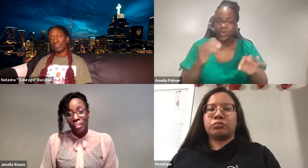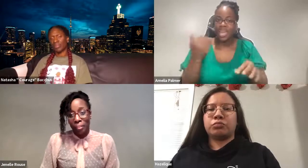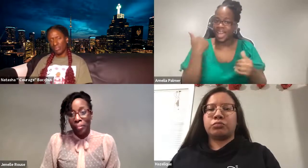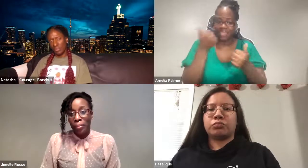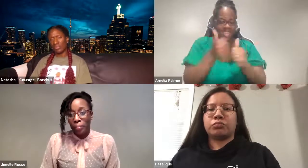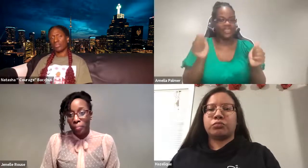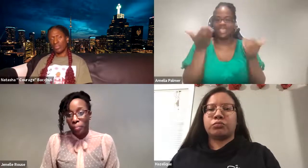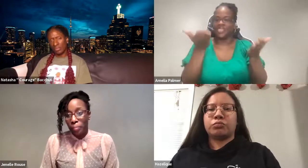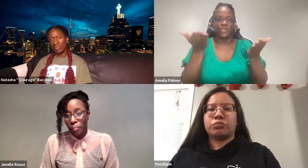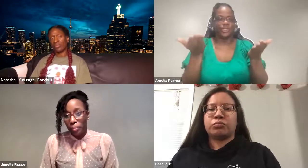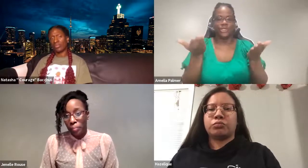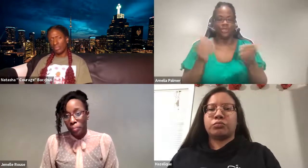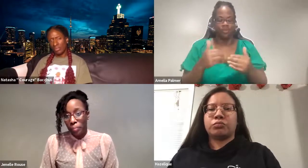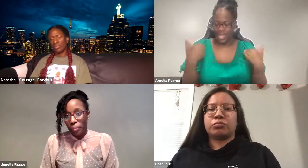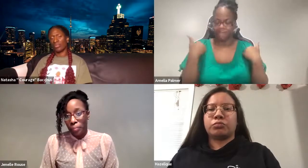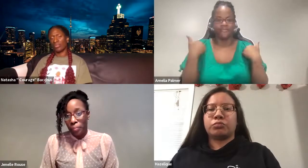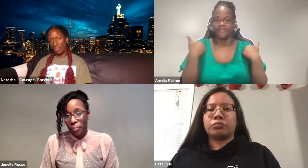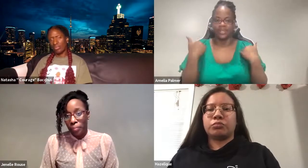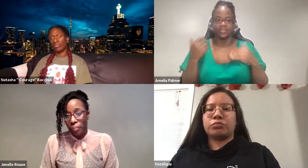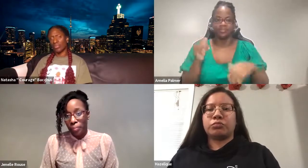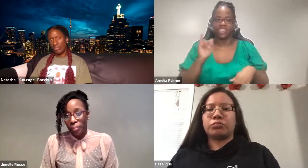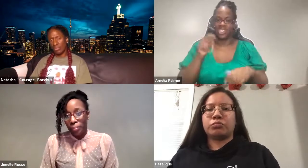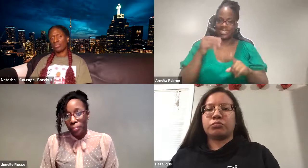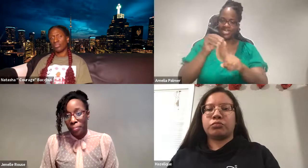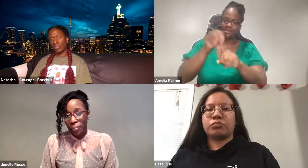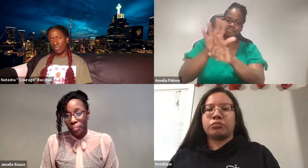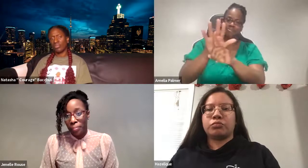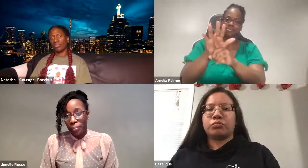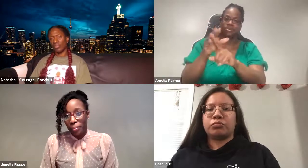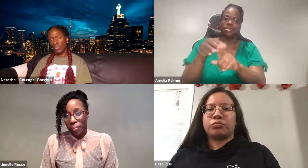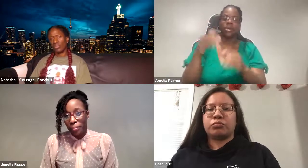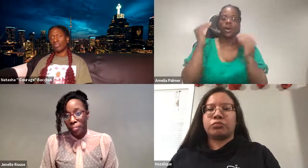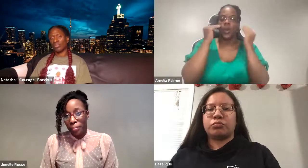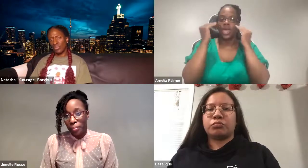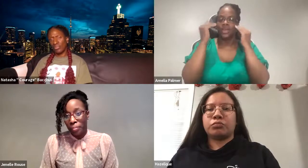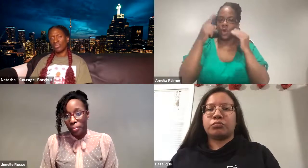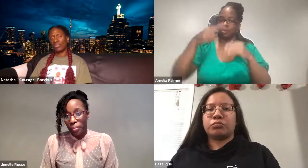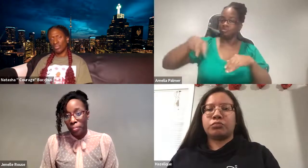we have our own language as Black Deaf women. it's there we people just need to be exposed